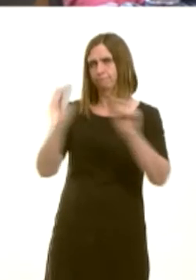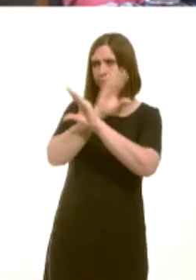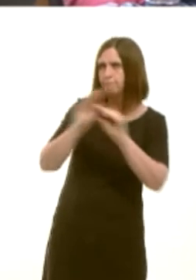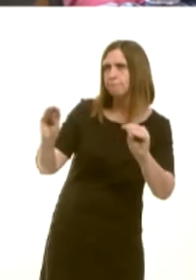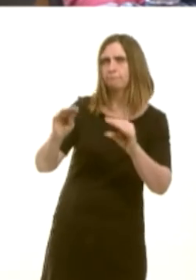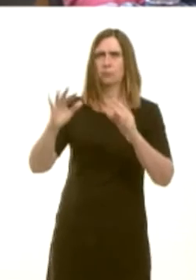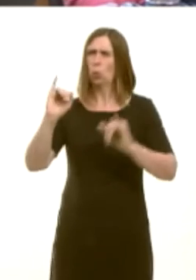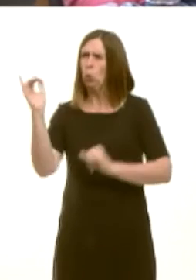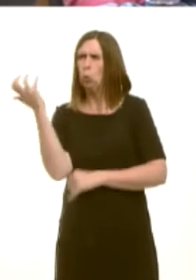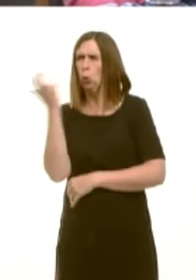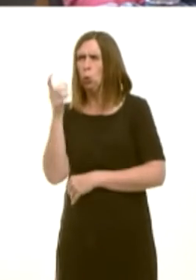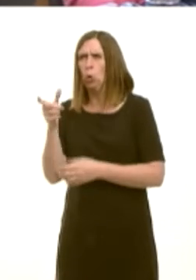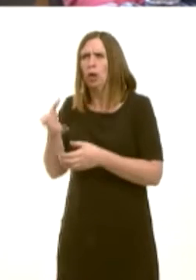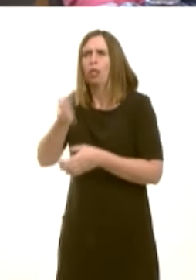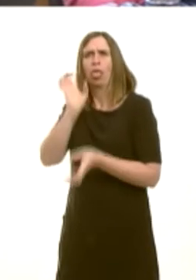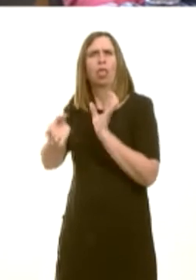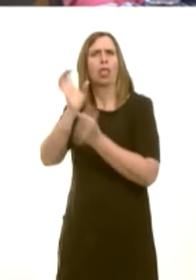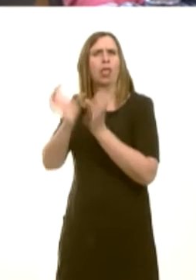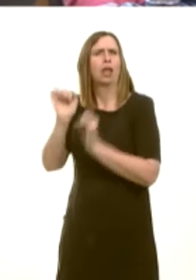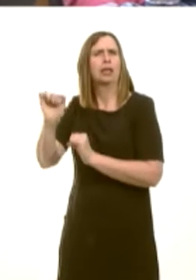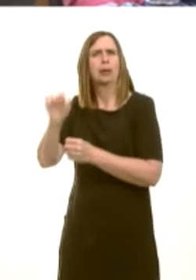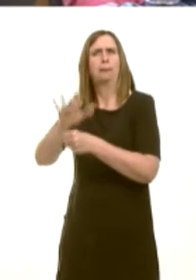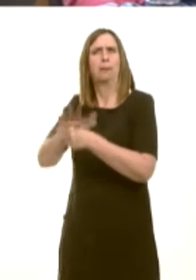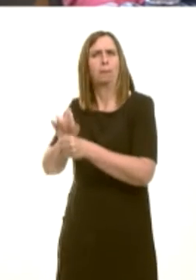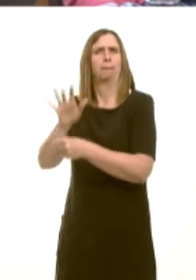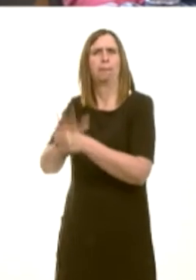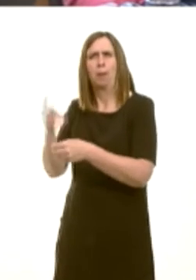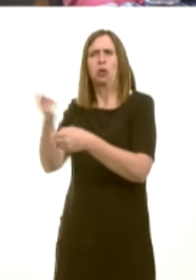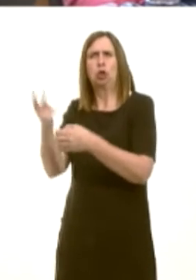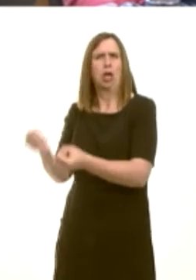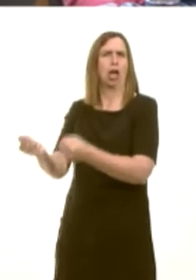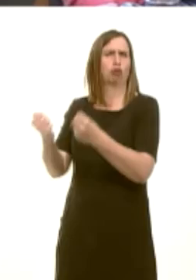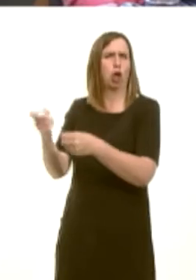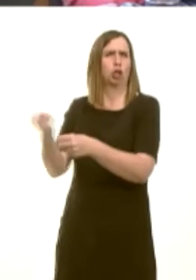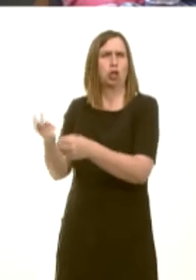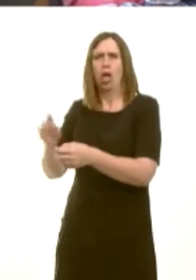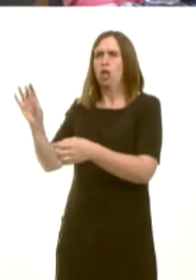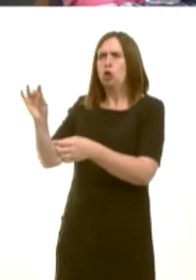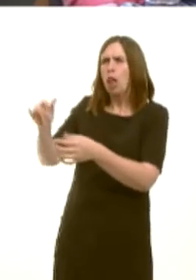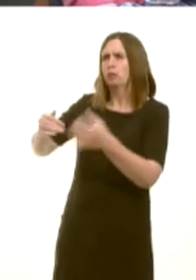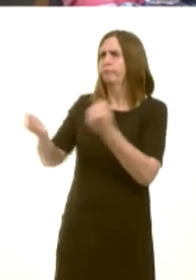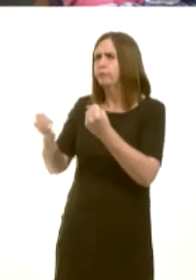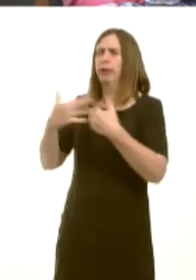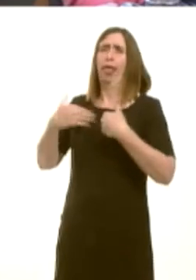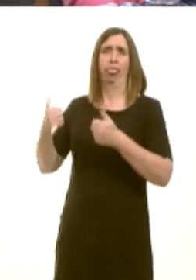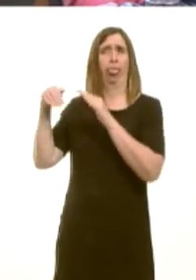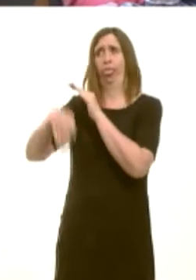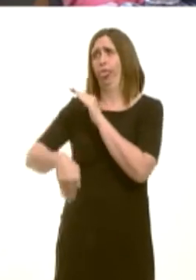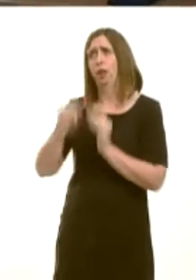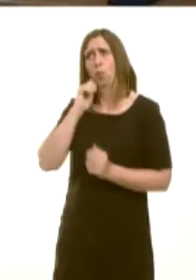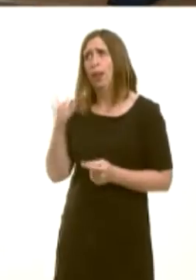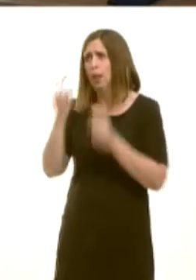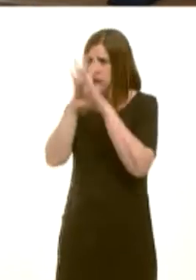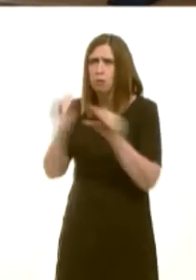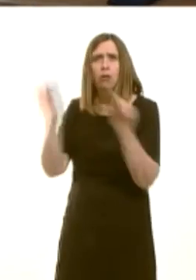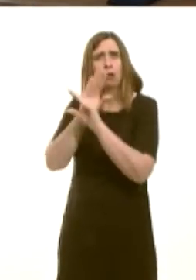arise from excessive sugar and salt consumption. So, the tax is an interesting idea but is